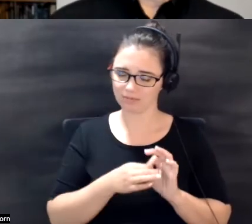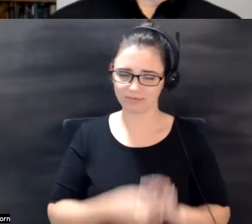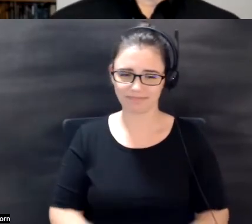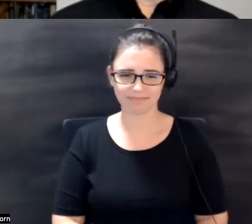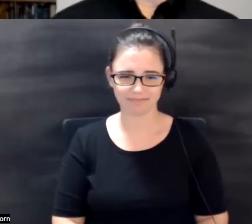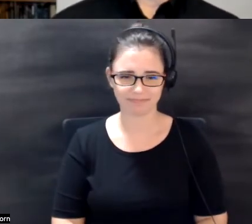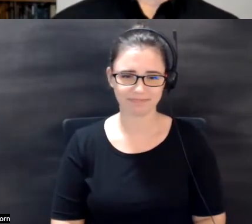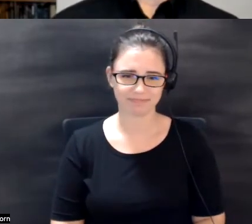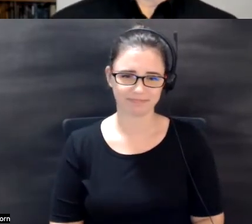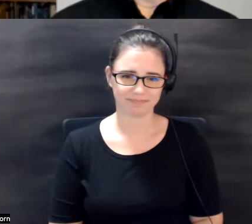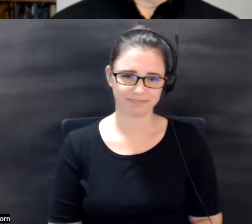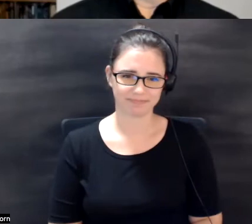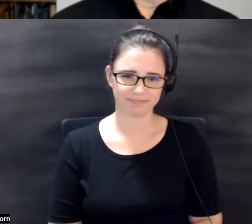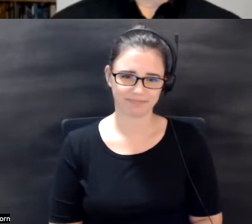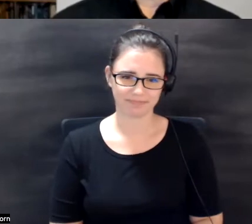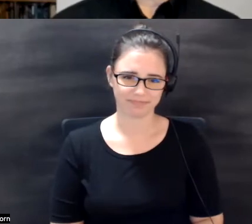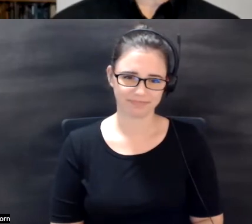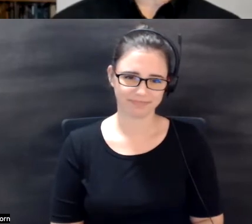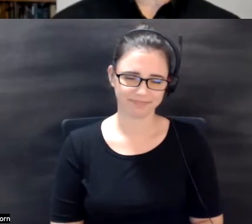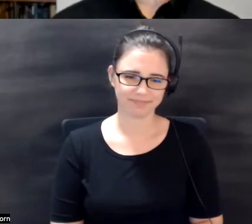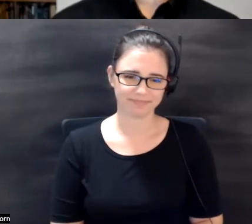Boy, hmm. Yeah,